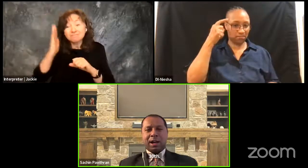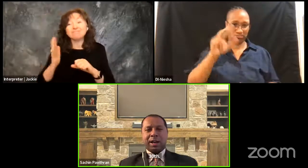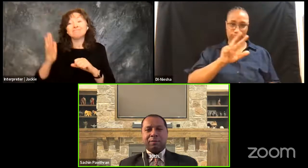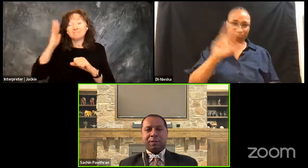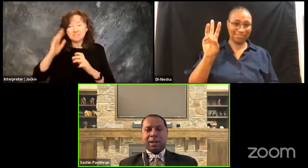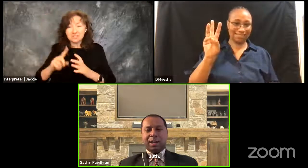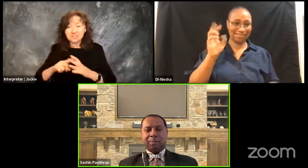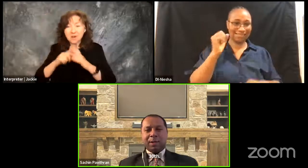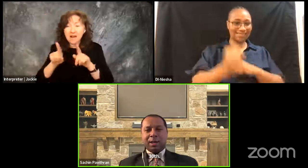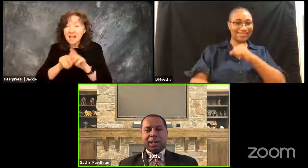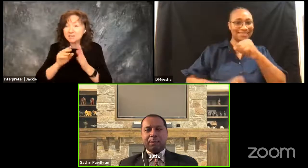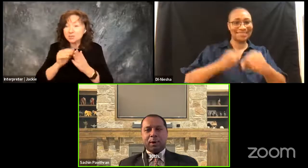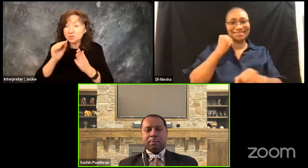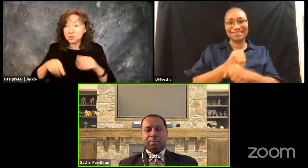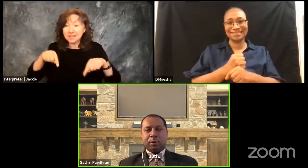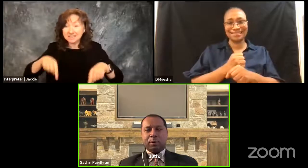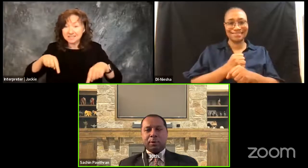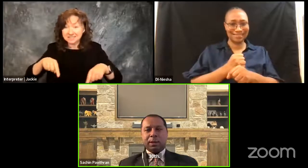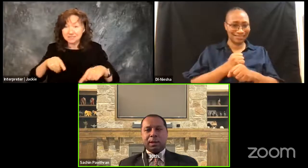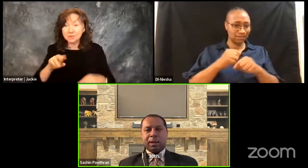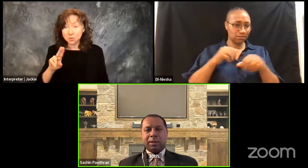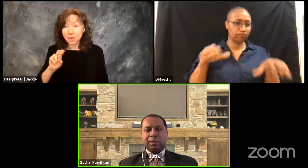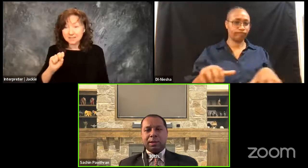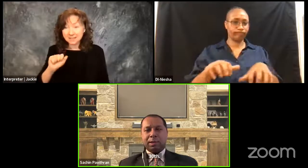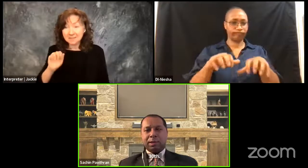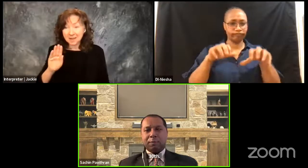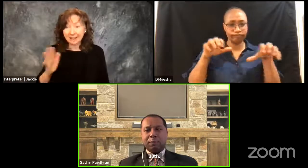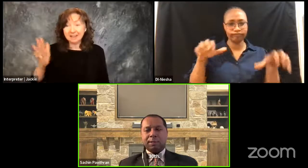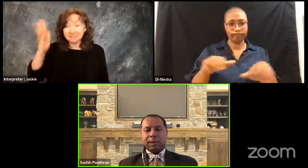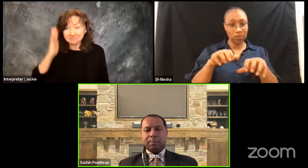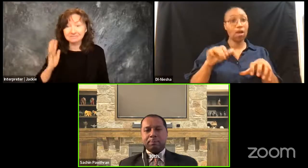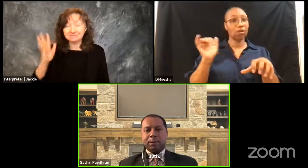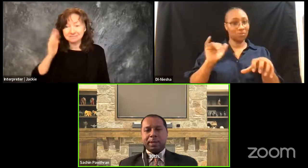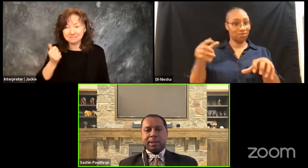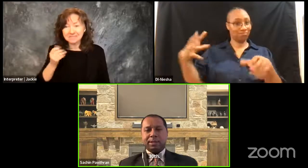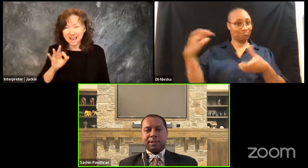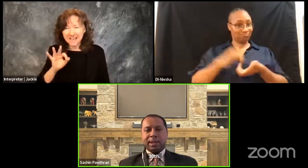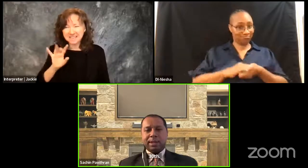But he came on Board as a full time employee in 1988.